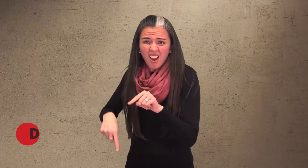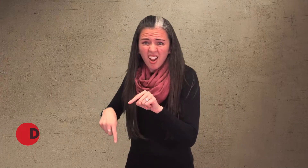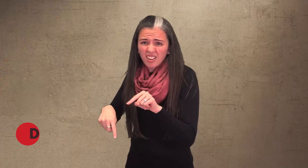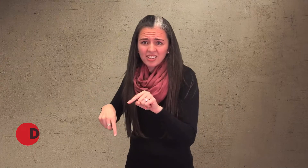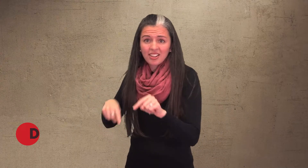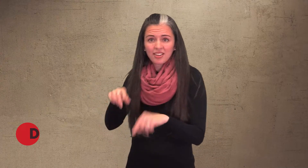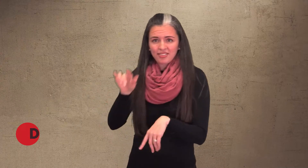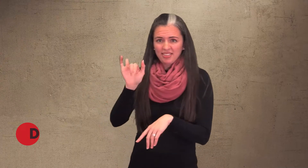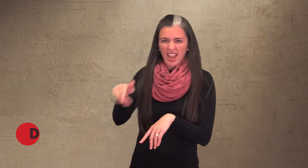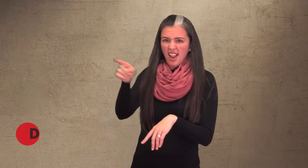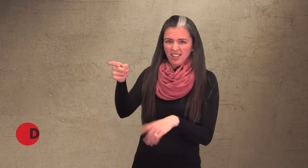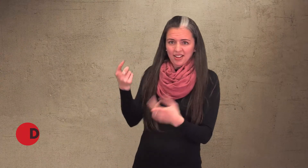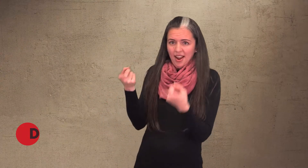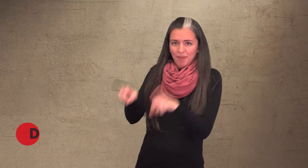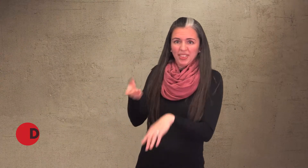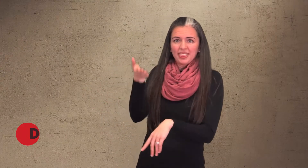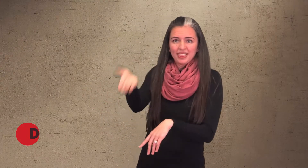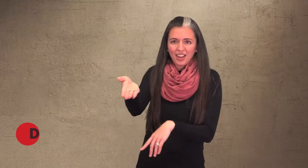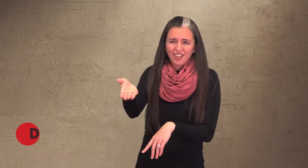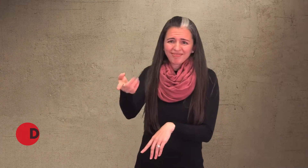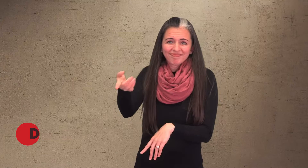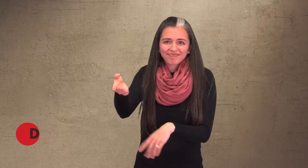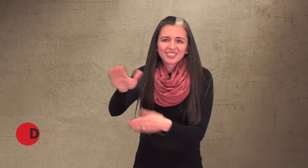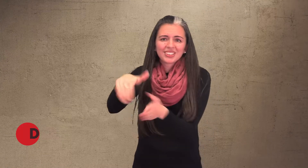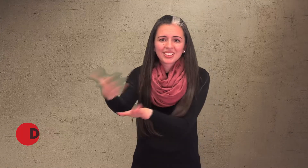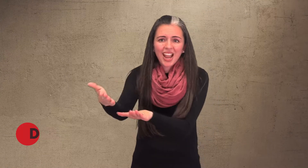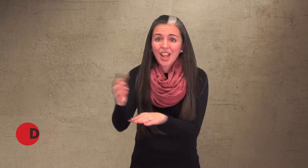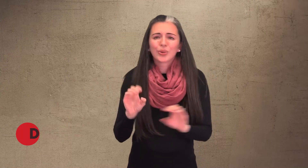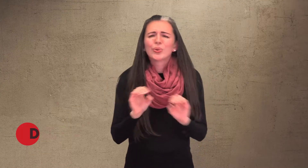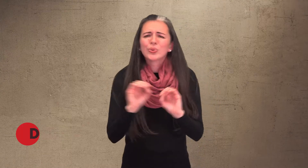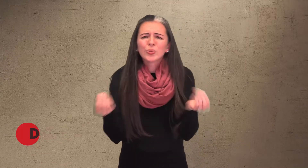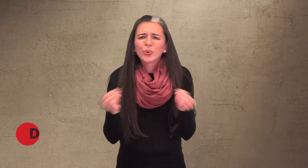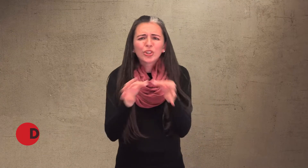This led to his death.